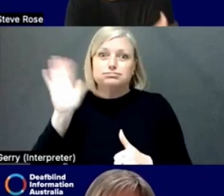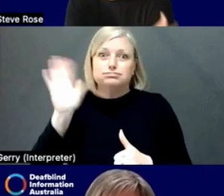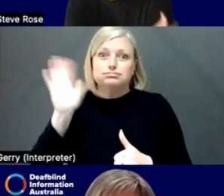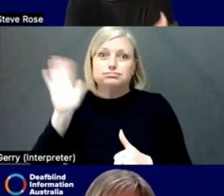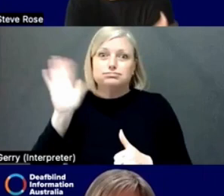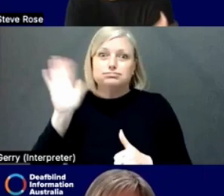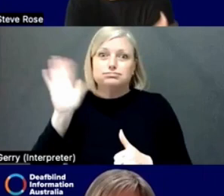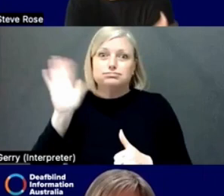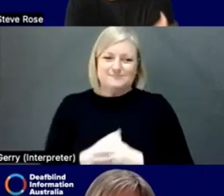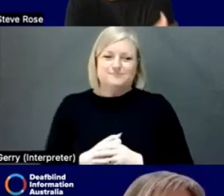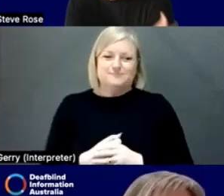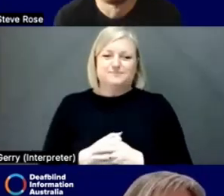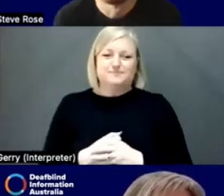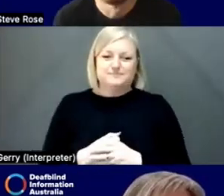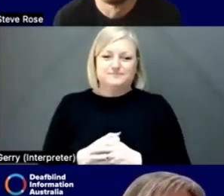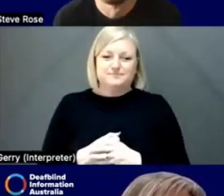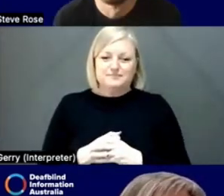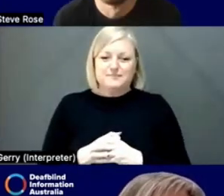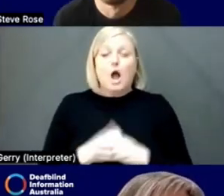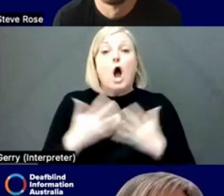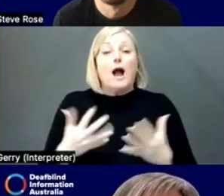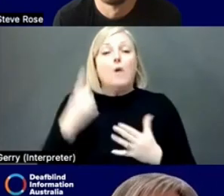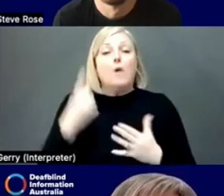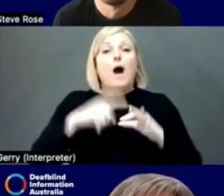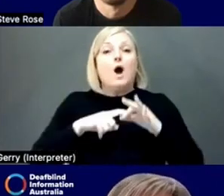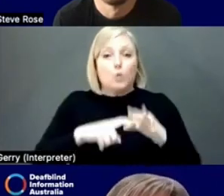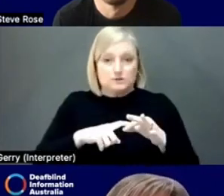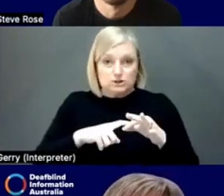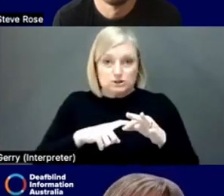So, we have a question here, let me just have a look.